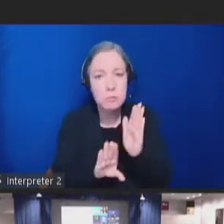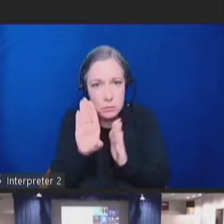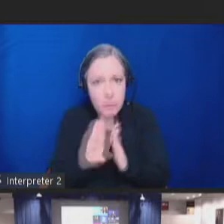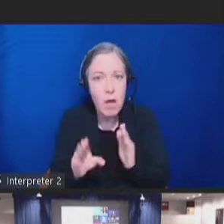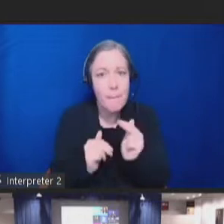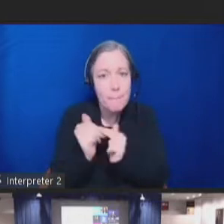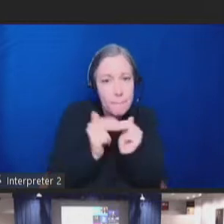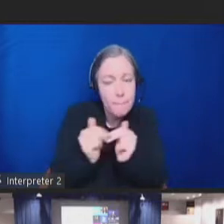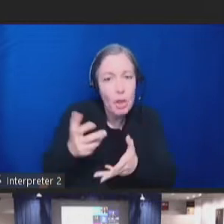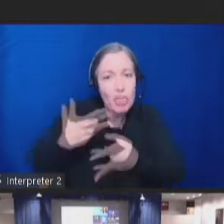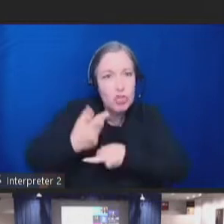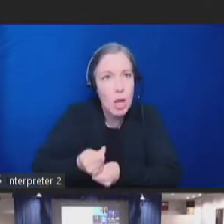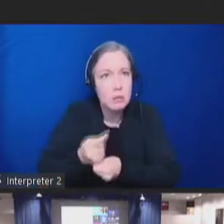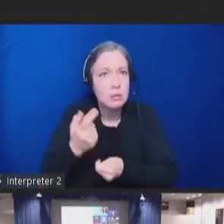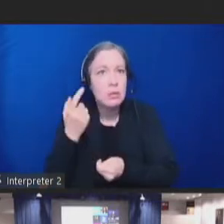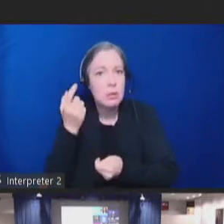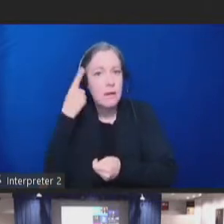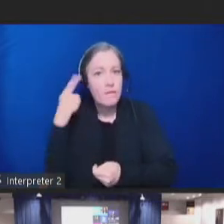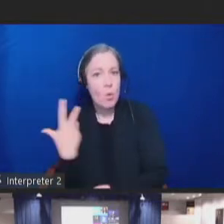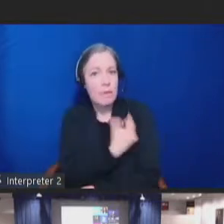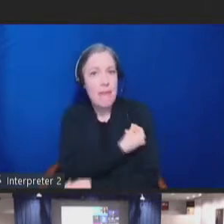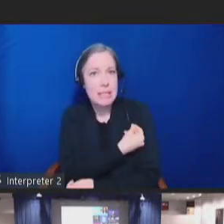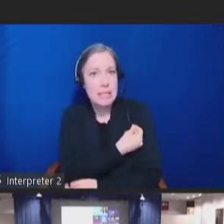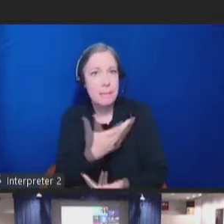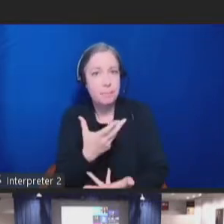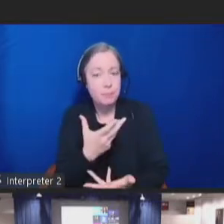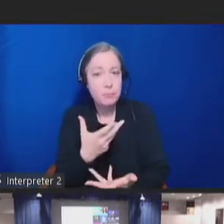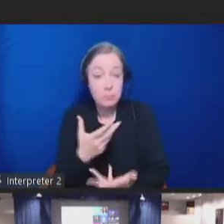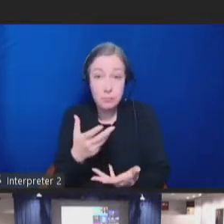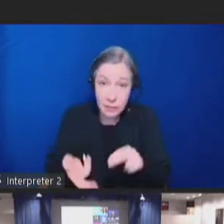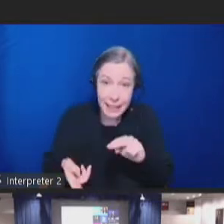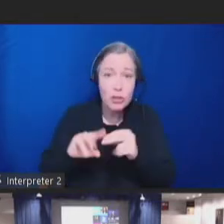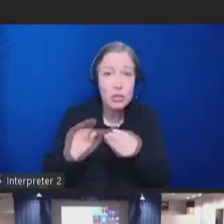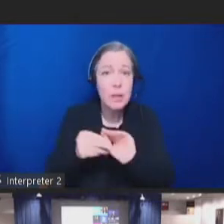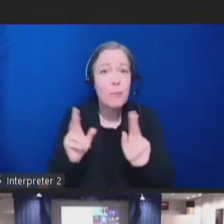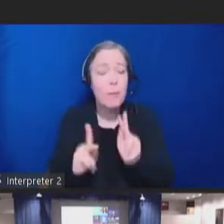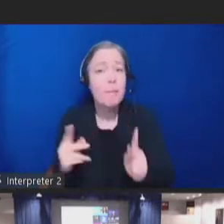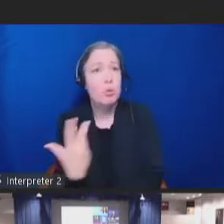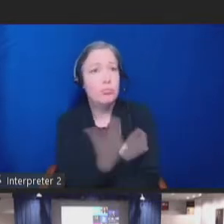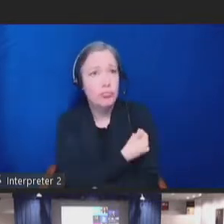We set out to educate people about the importance of getting vaccinated as soon as they can, so we